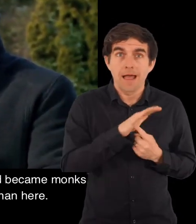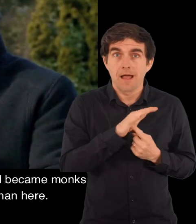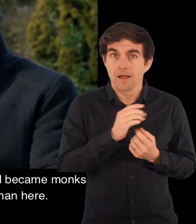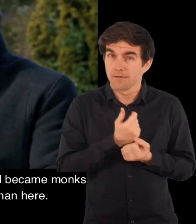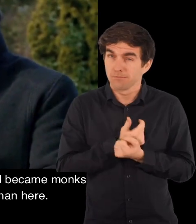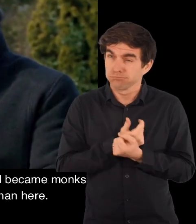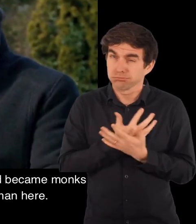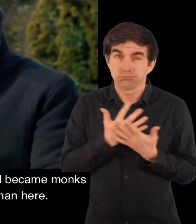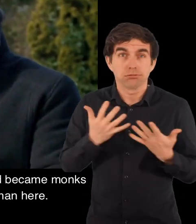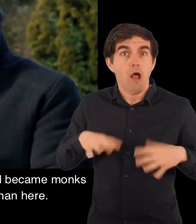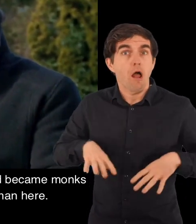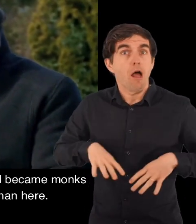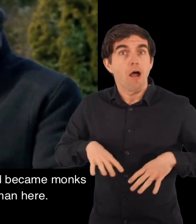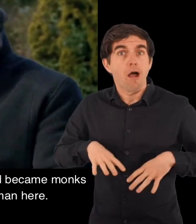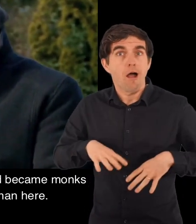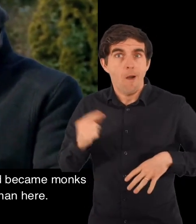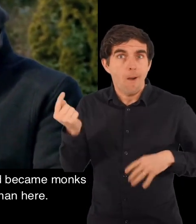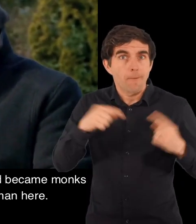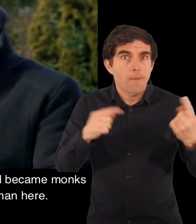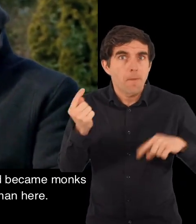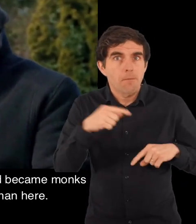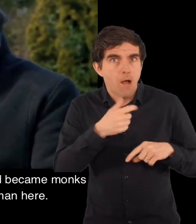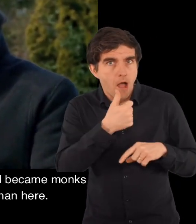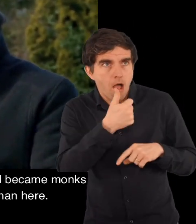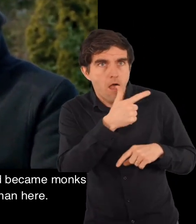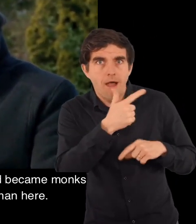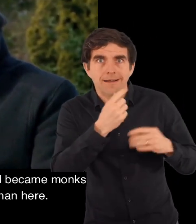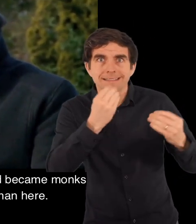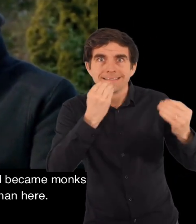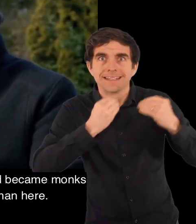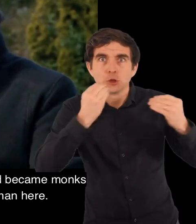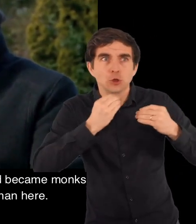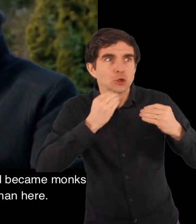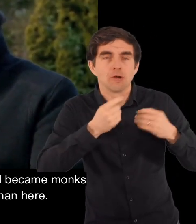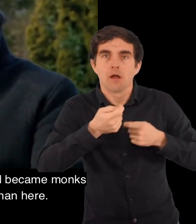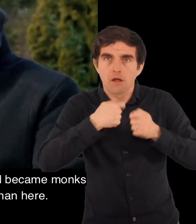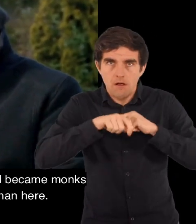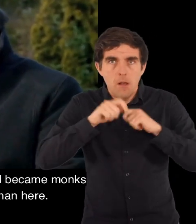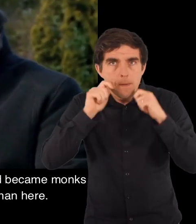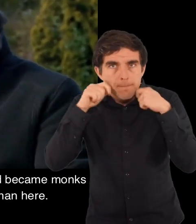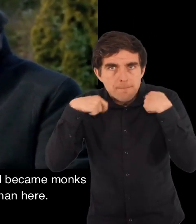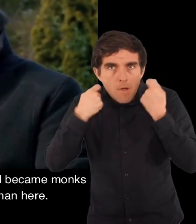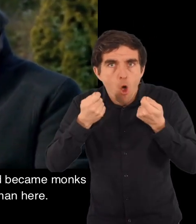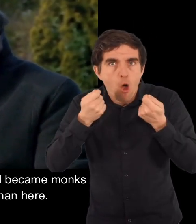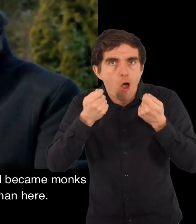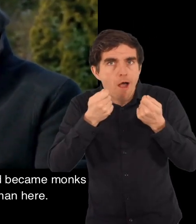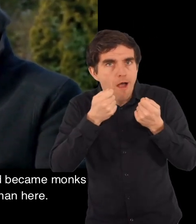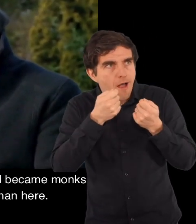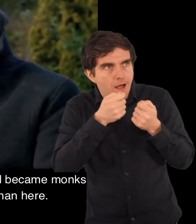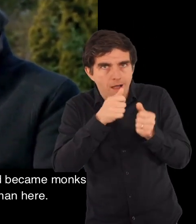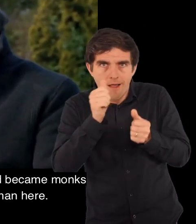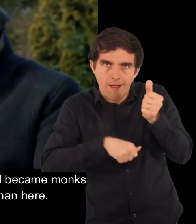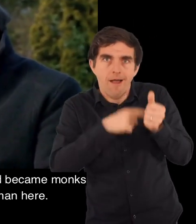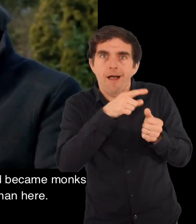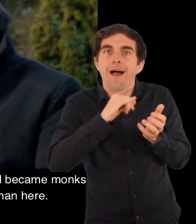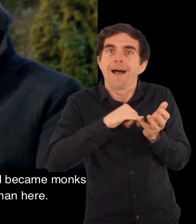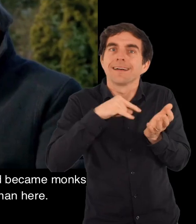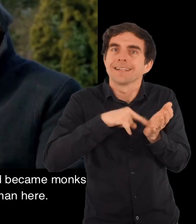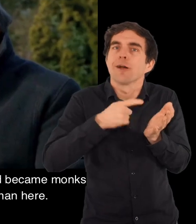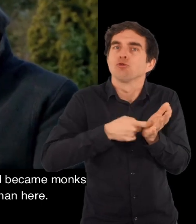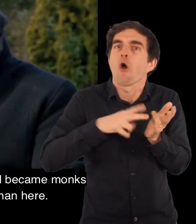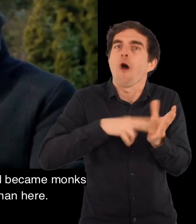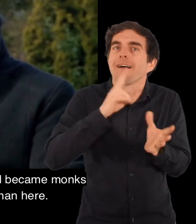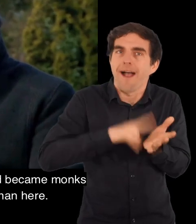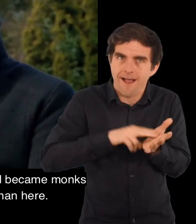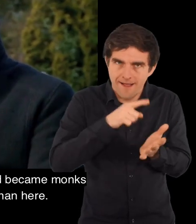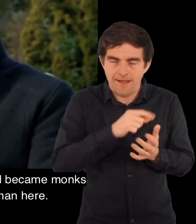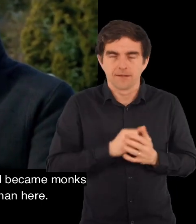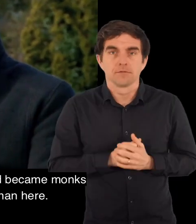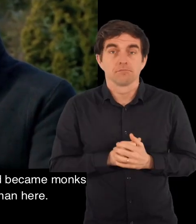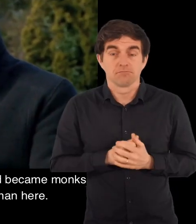many other young men who came and became monks through the teachings of St Ronan here.